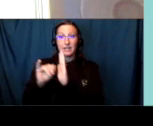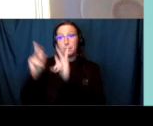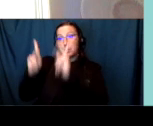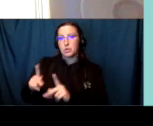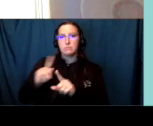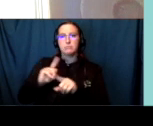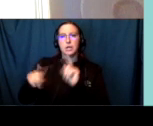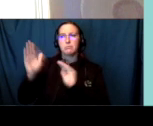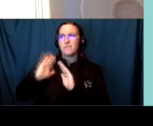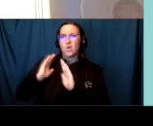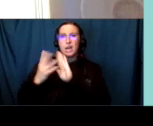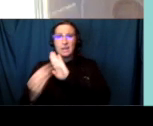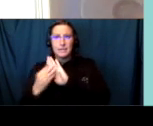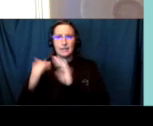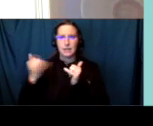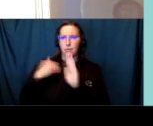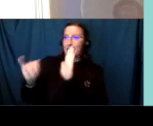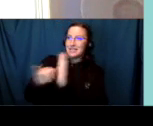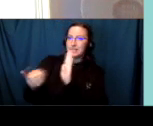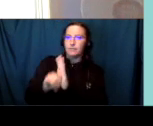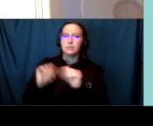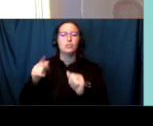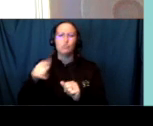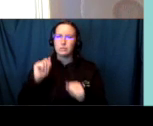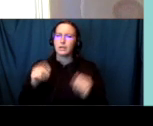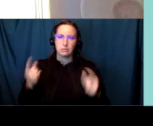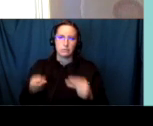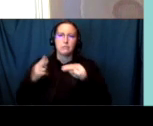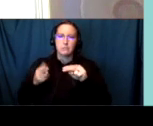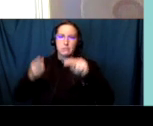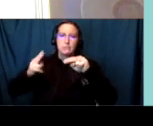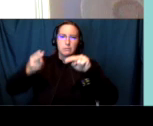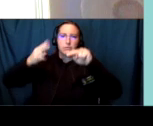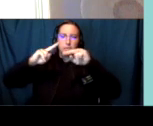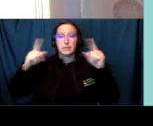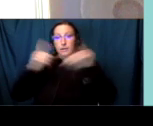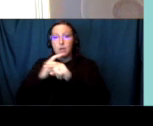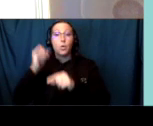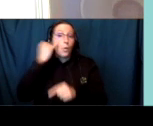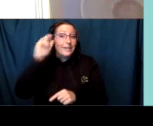So there's ways to increase the complexity or again decrease the complexity. So they